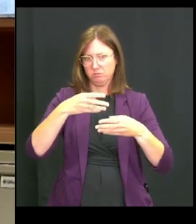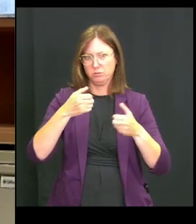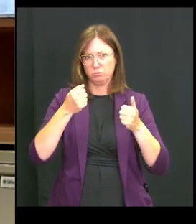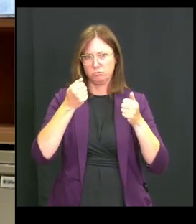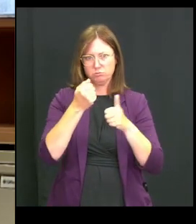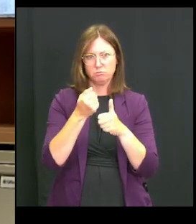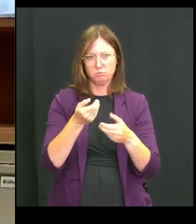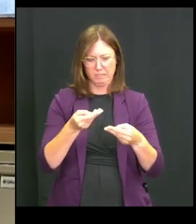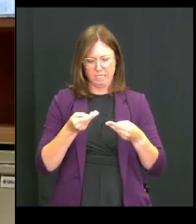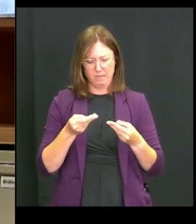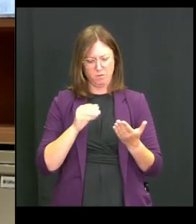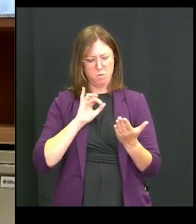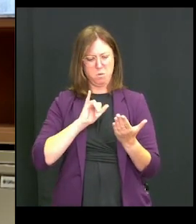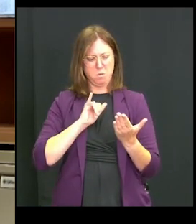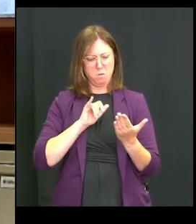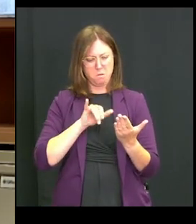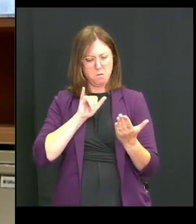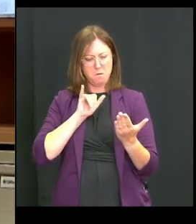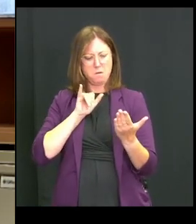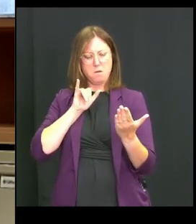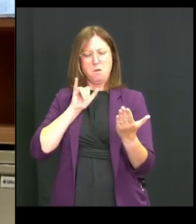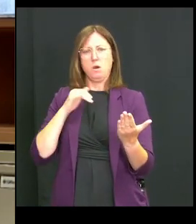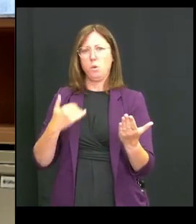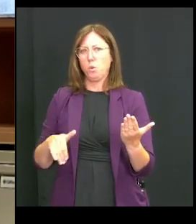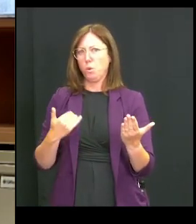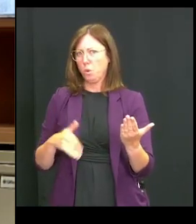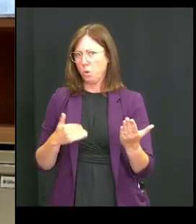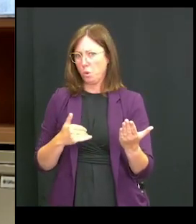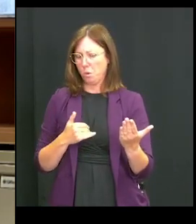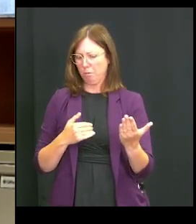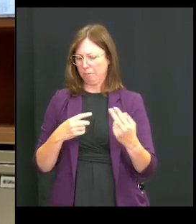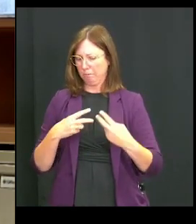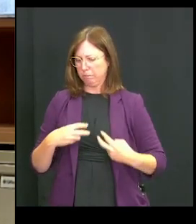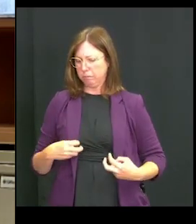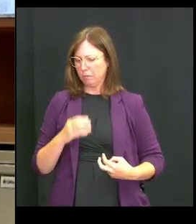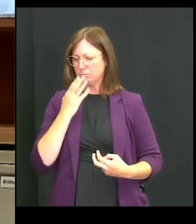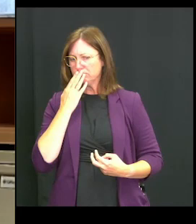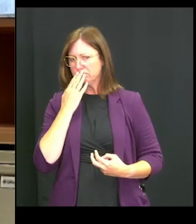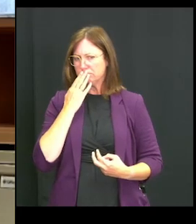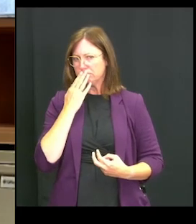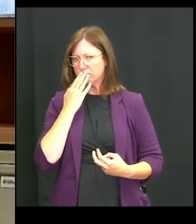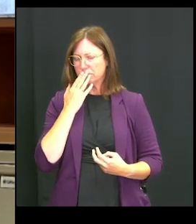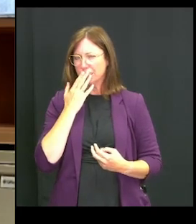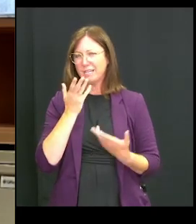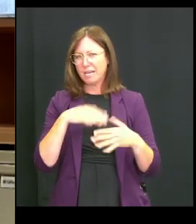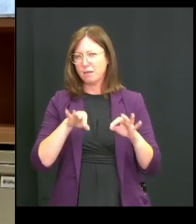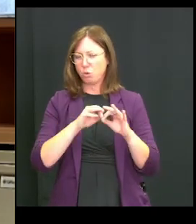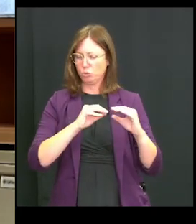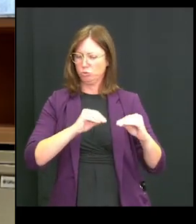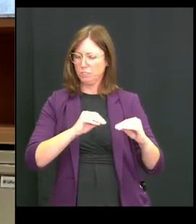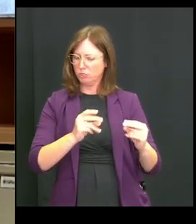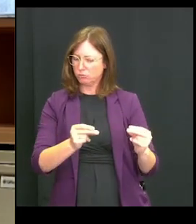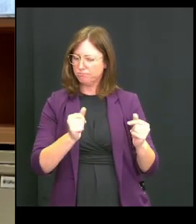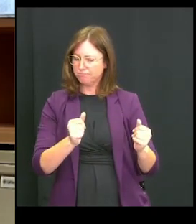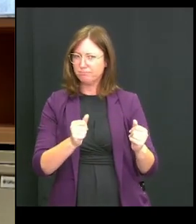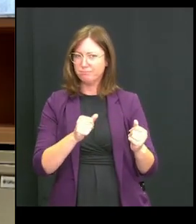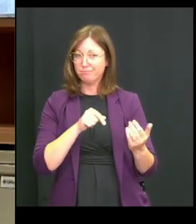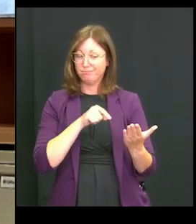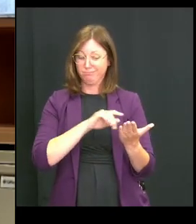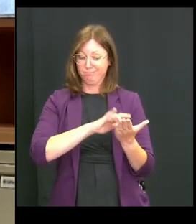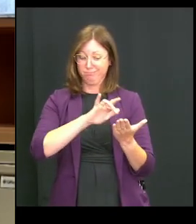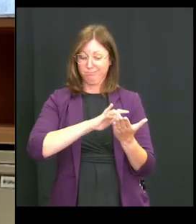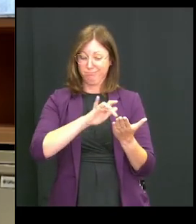So, being clear early on that this is a very distorted picture of reality.